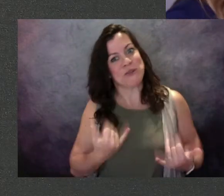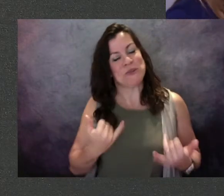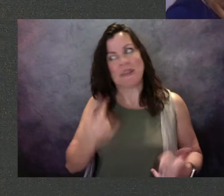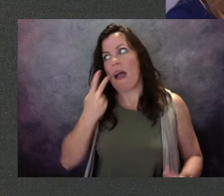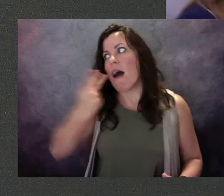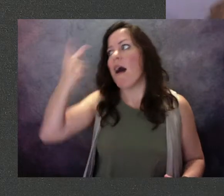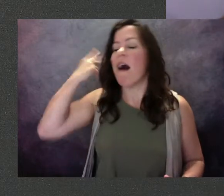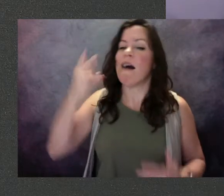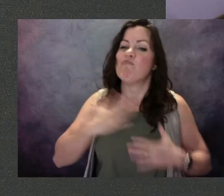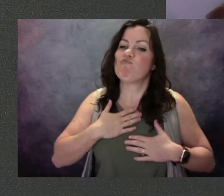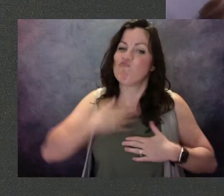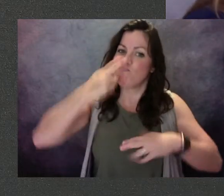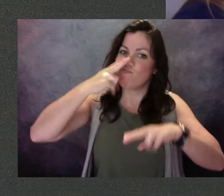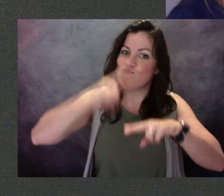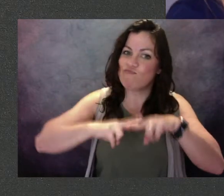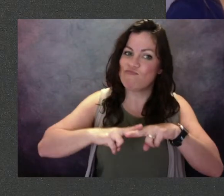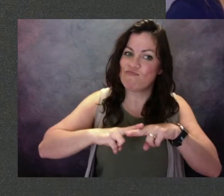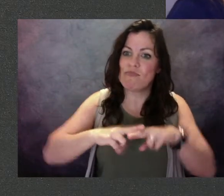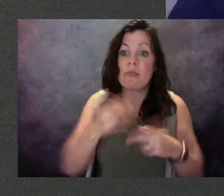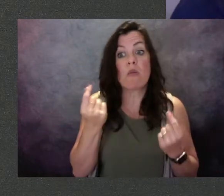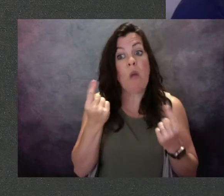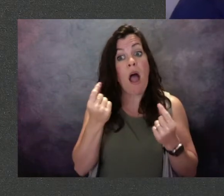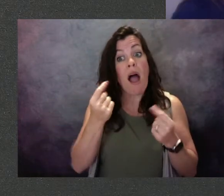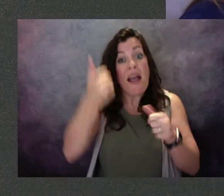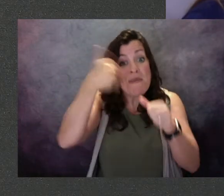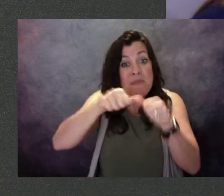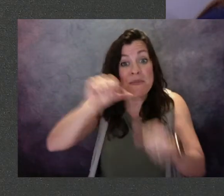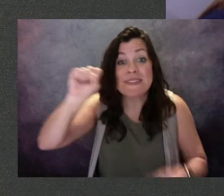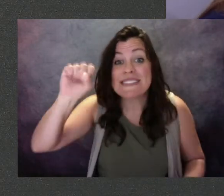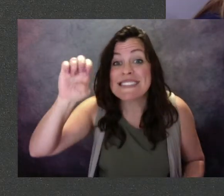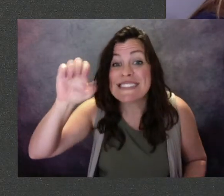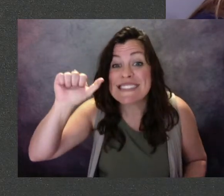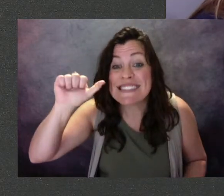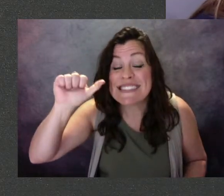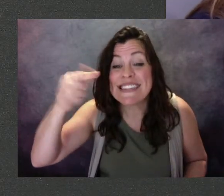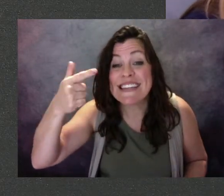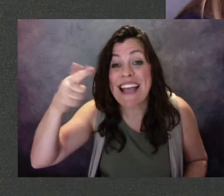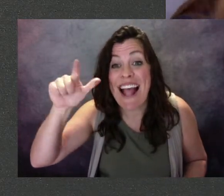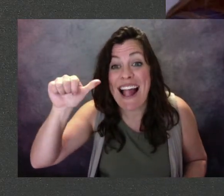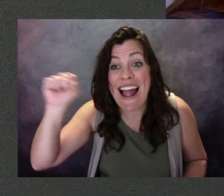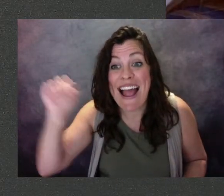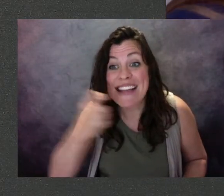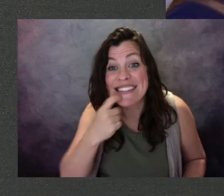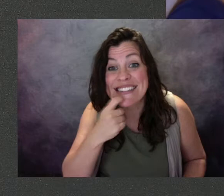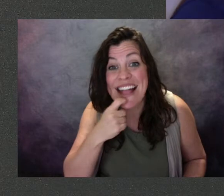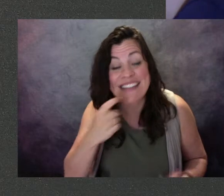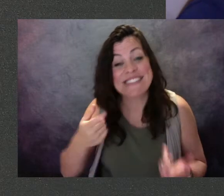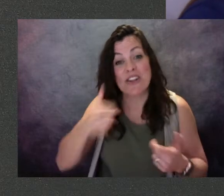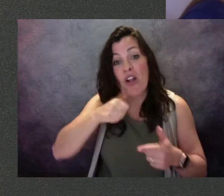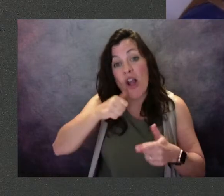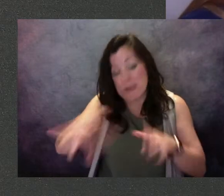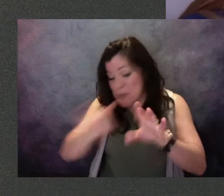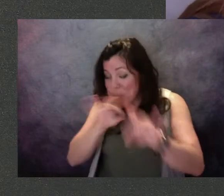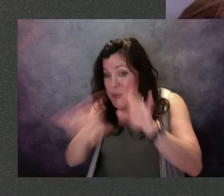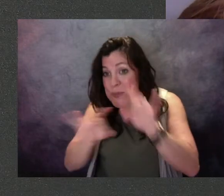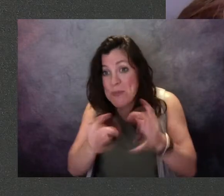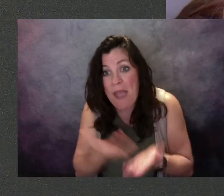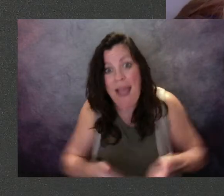So I had my big bowl of sea glass that I collected with the girls and I have my diagram of a fish.